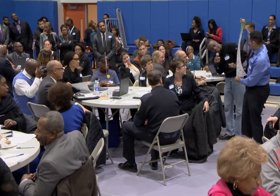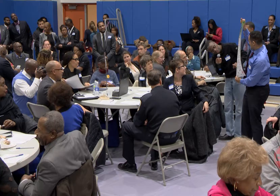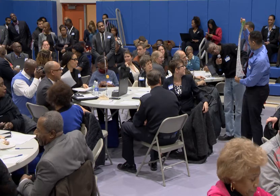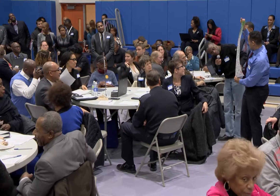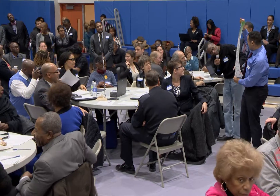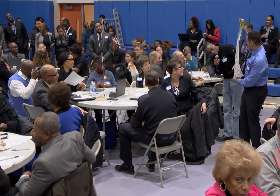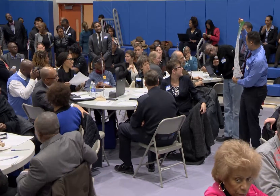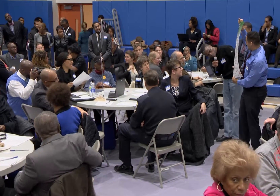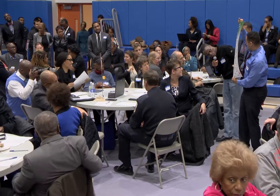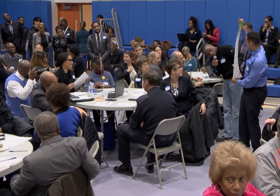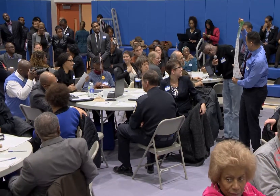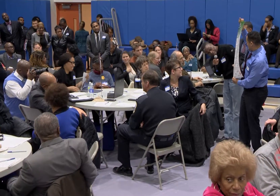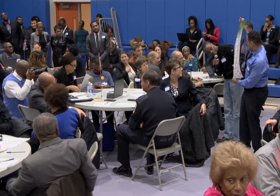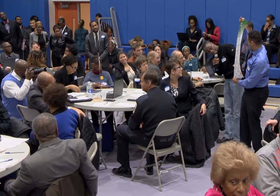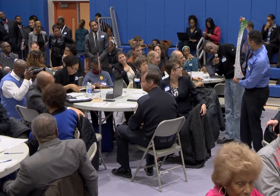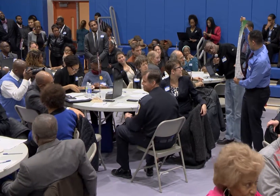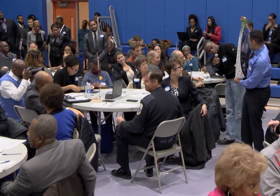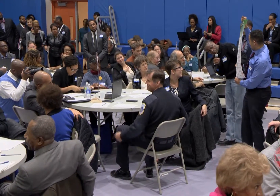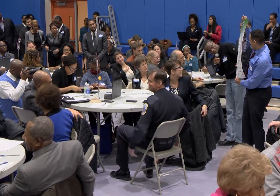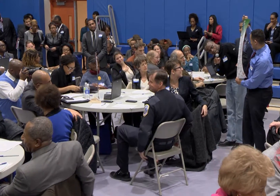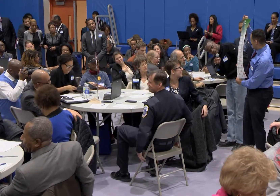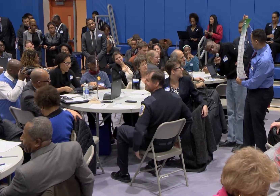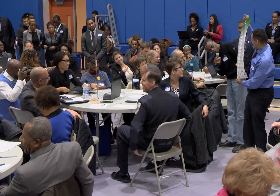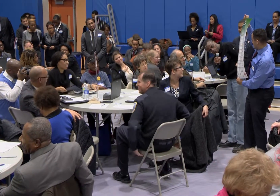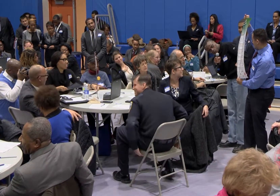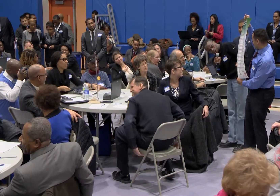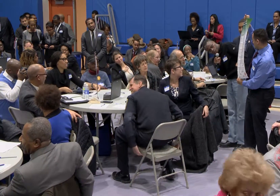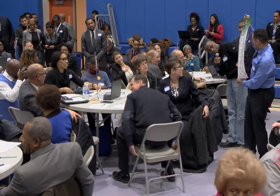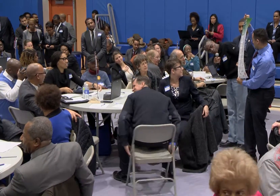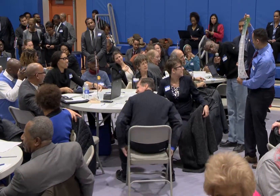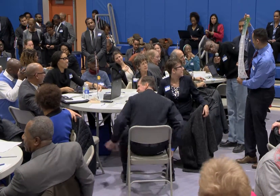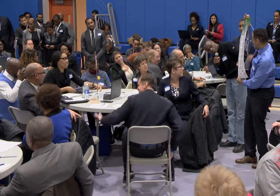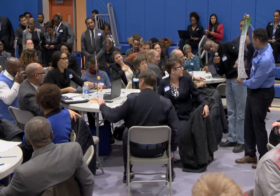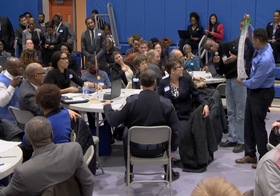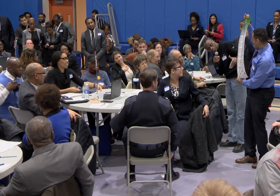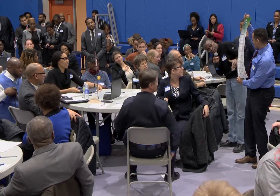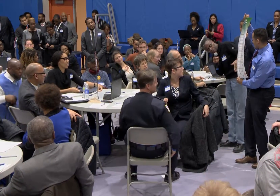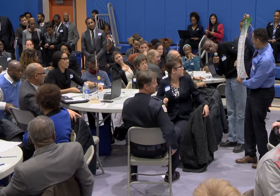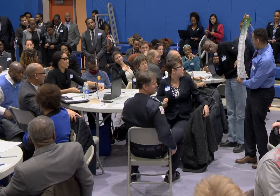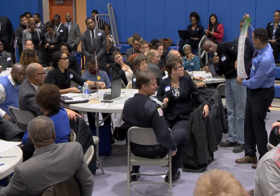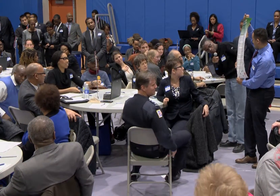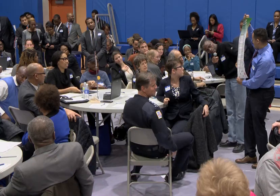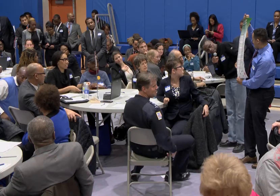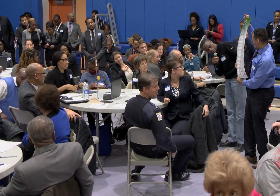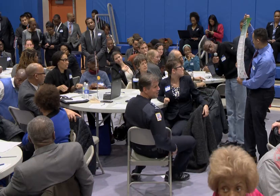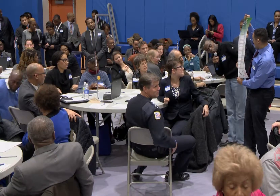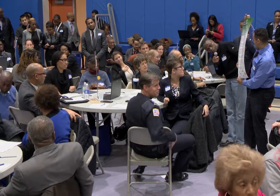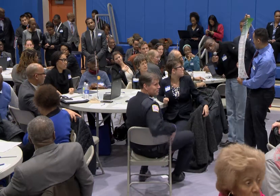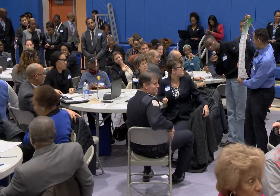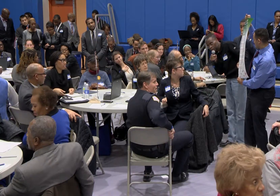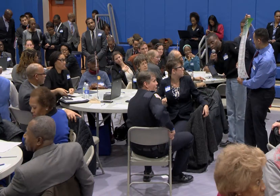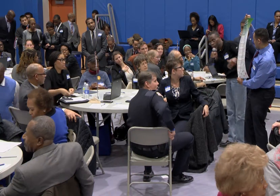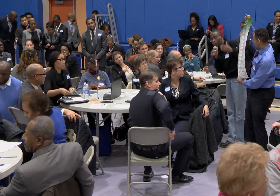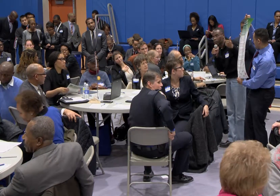THE ESSENCE HERE BUT I WANT TO TALK ABOUT THIS 35% OF OUR BUDGET WE INCREASED HEALTH AND HUMAN SERVICES AND WE WANT TO